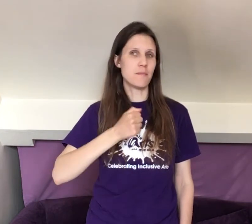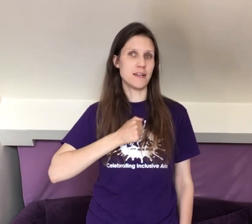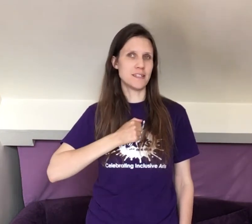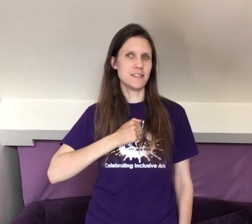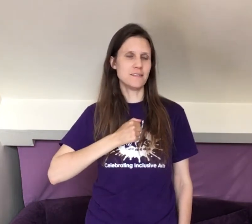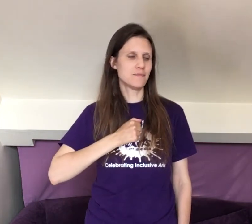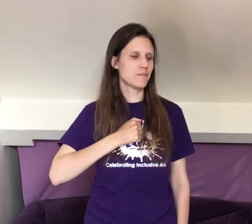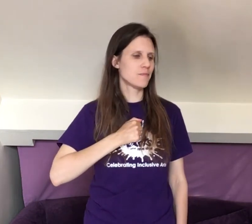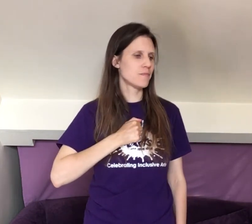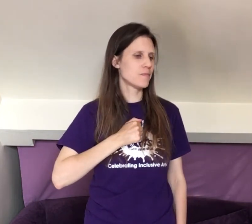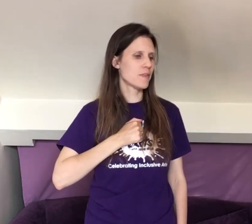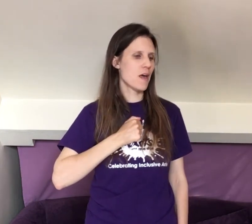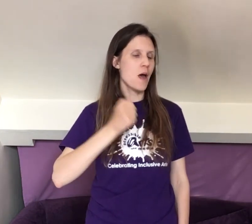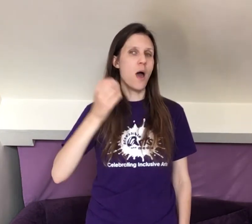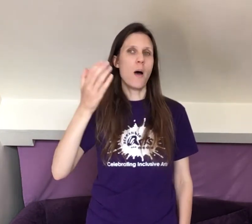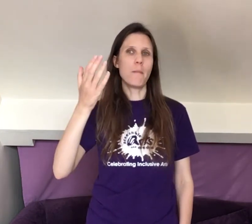My turn.